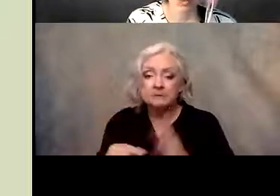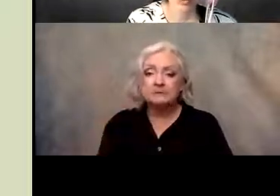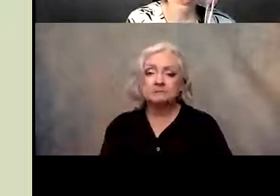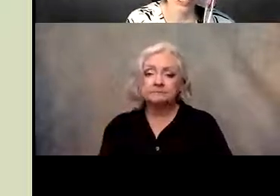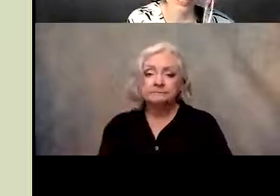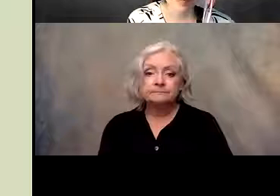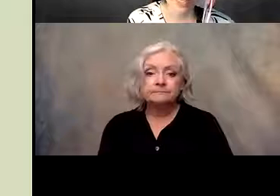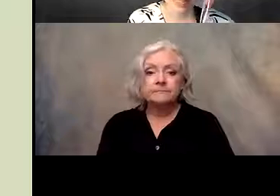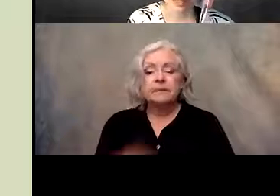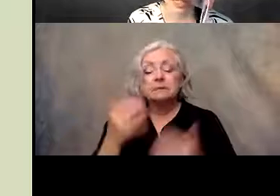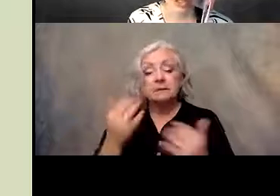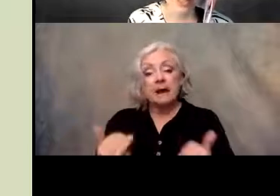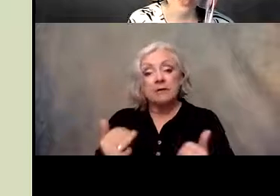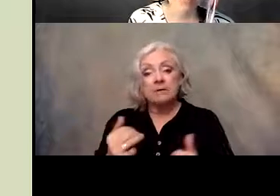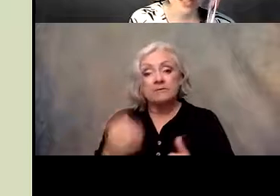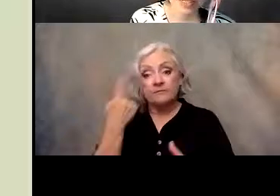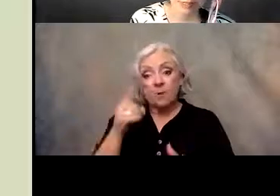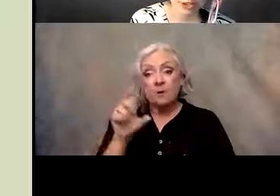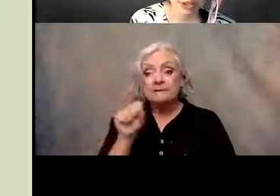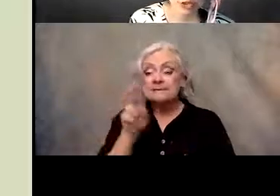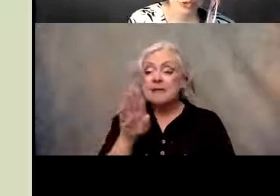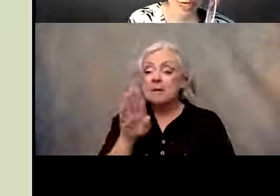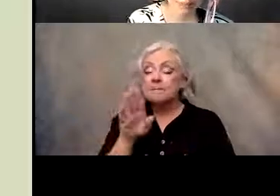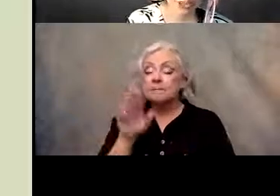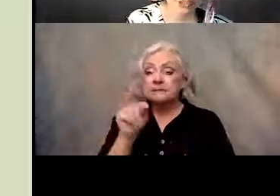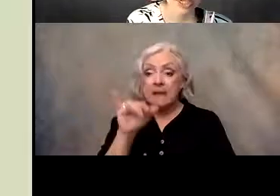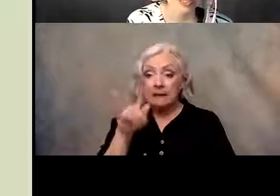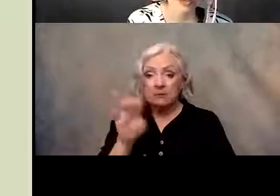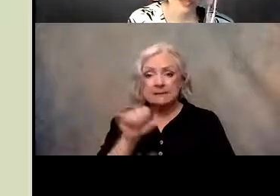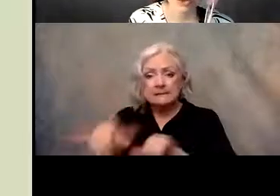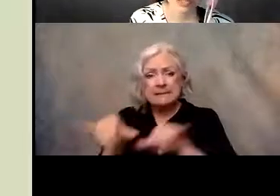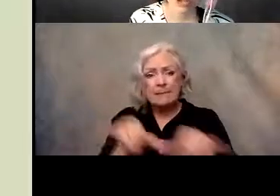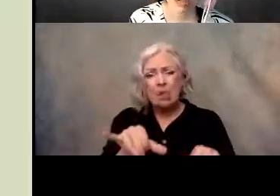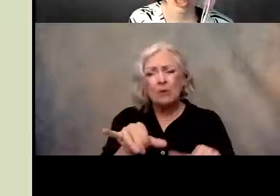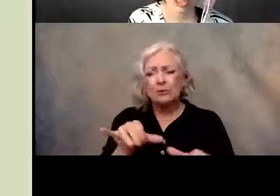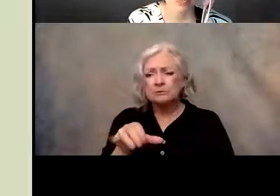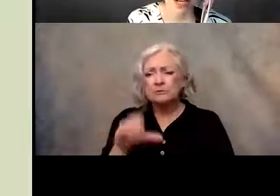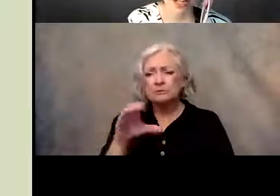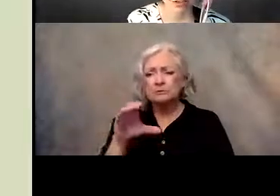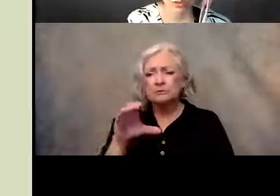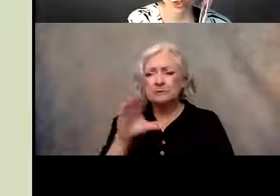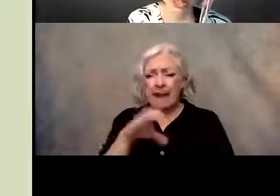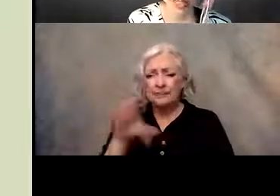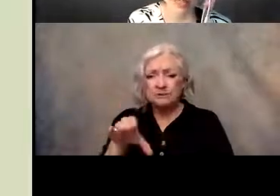When we're talking about subtitles, they're very similar to captions. It's a written transcription of audio visual content.